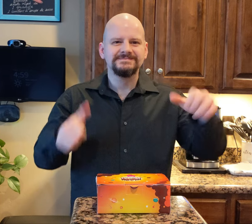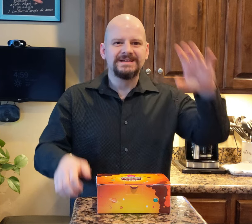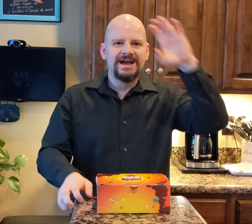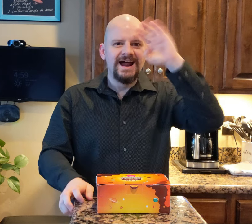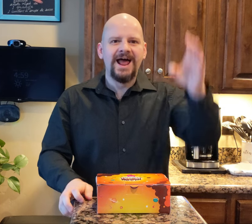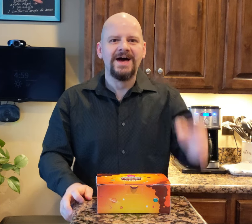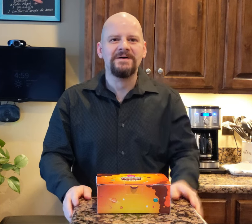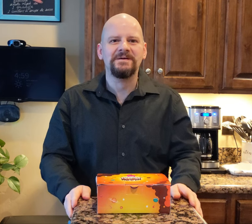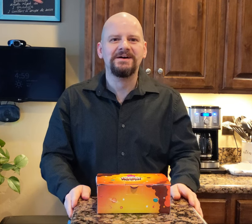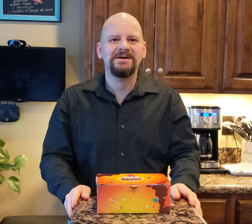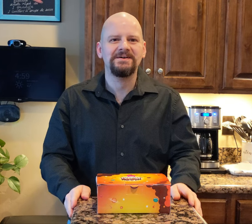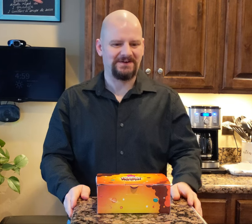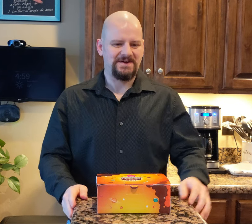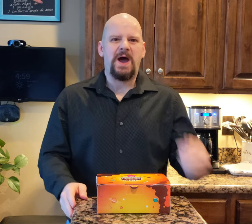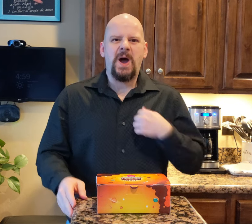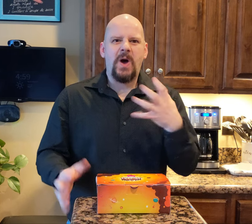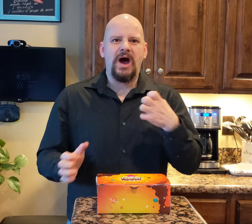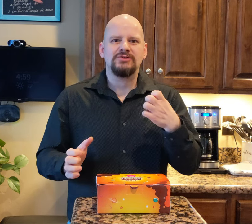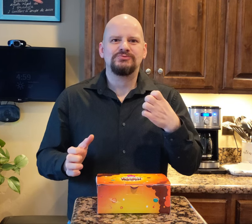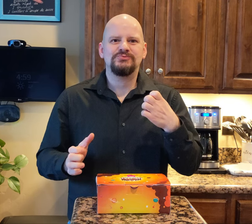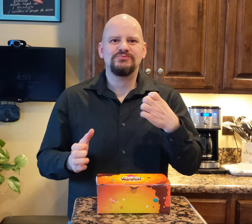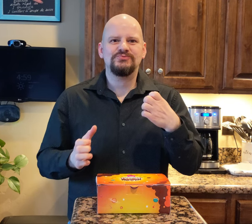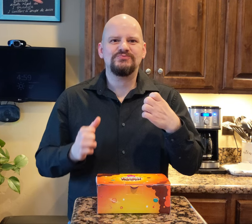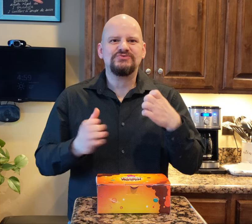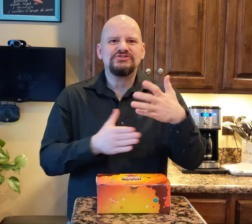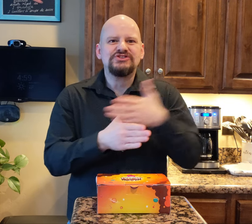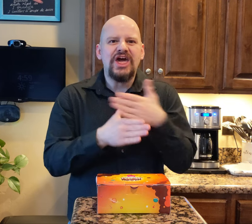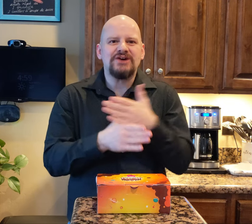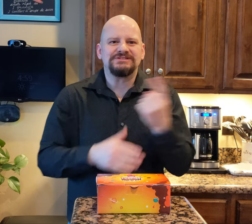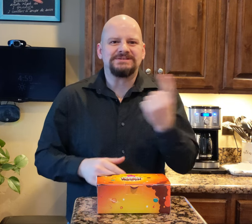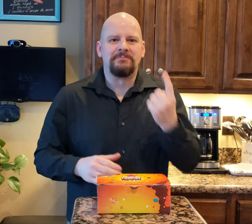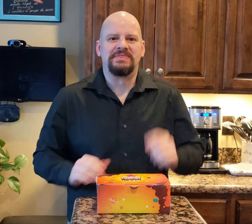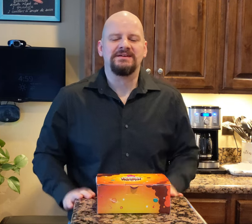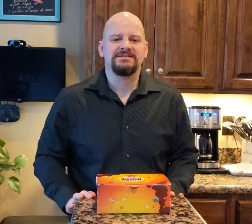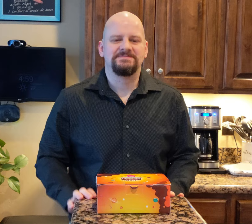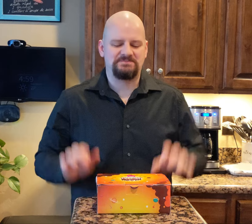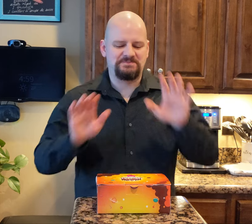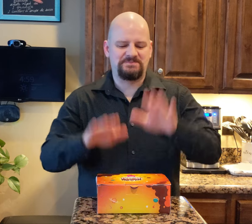Hello! I want to share something!